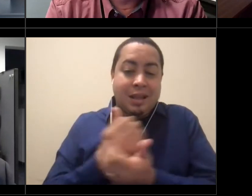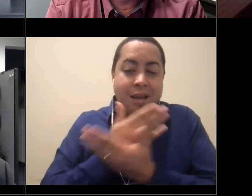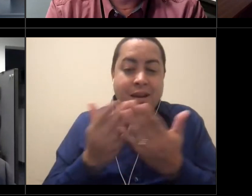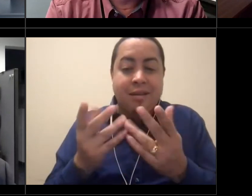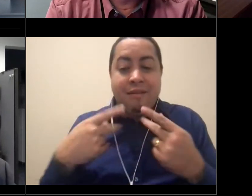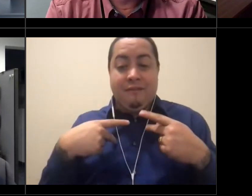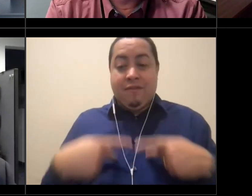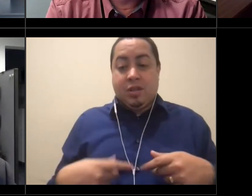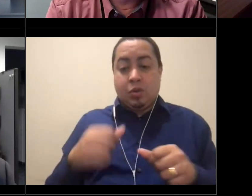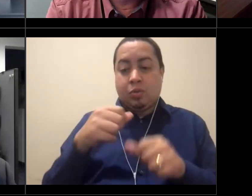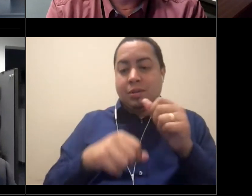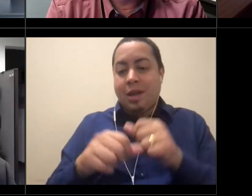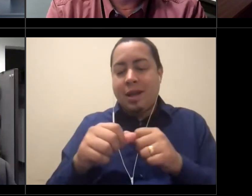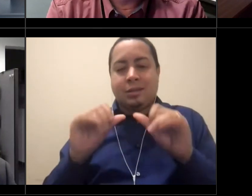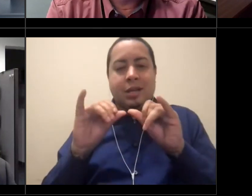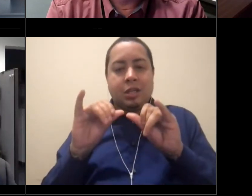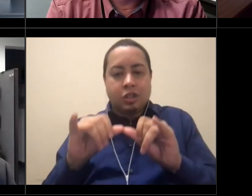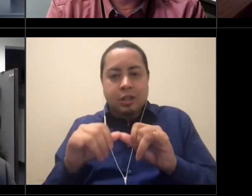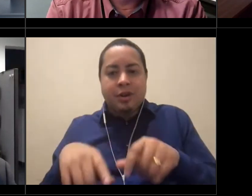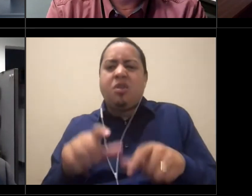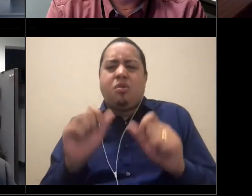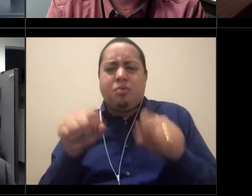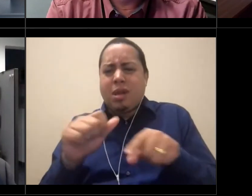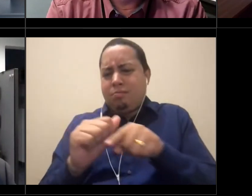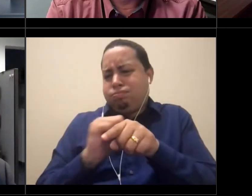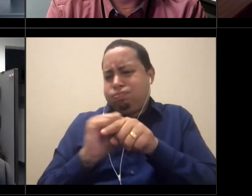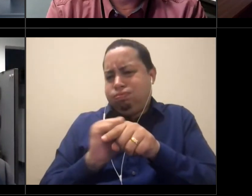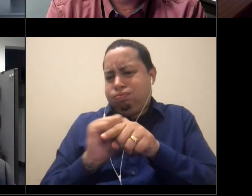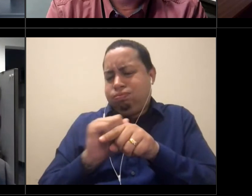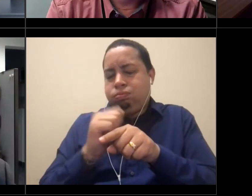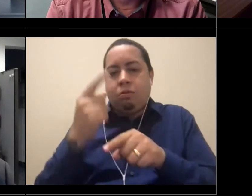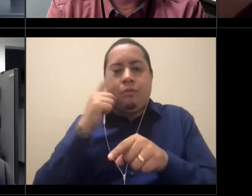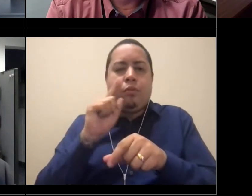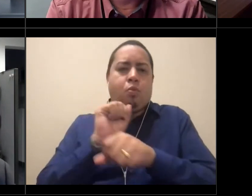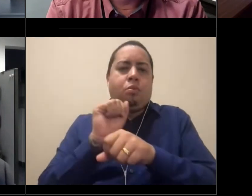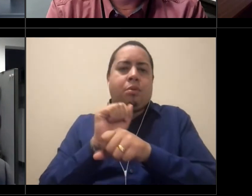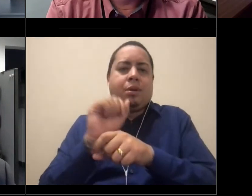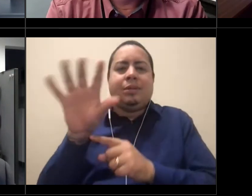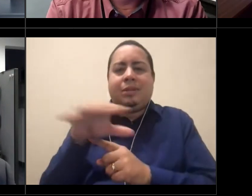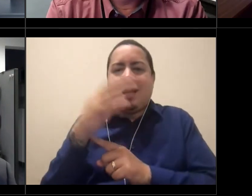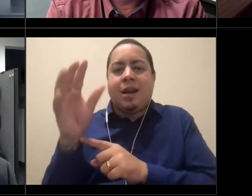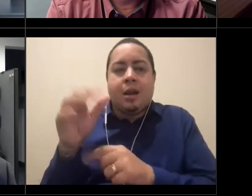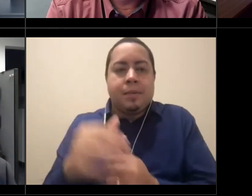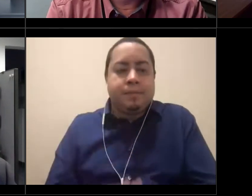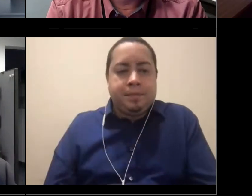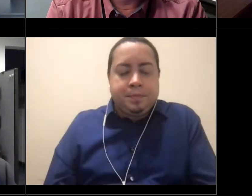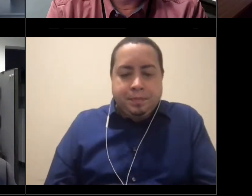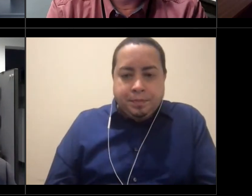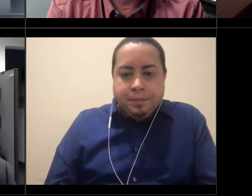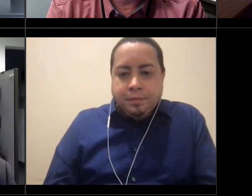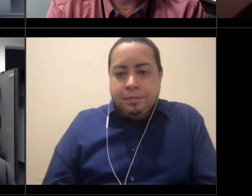and you can get trained and be working in satellites. [Nicole Bartlett] Great, okay, let's see.